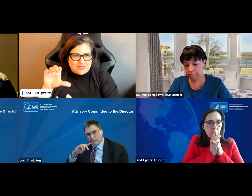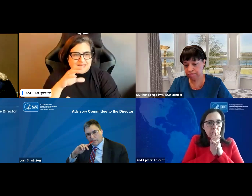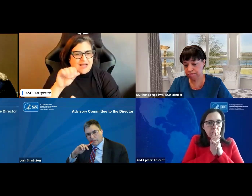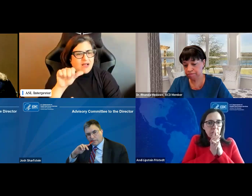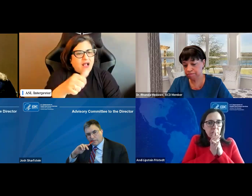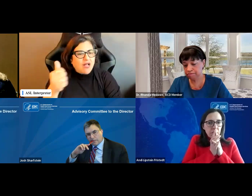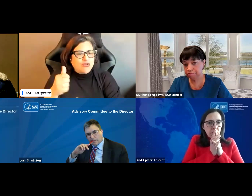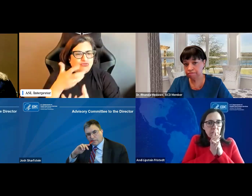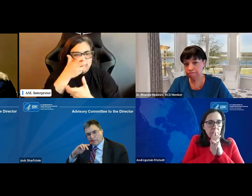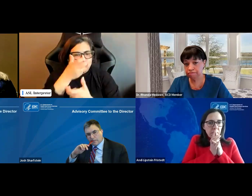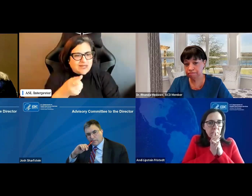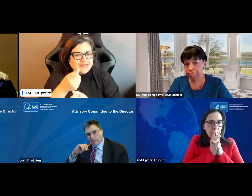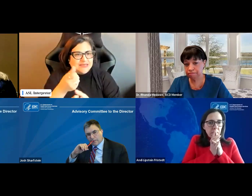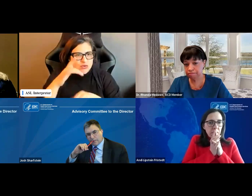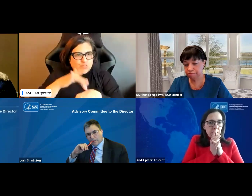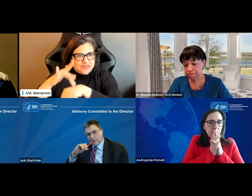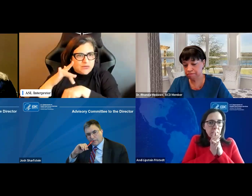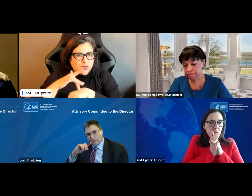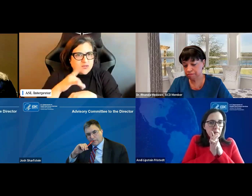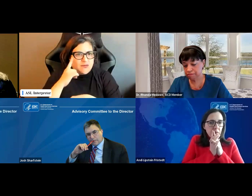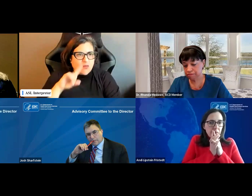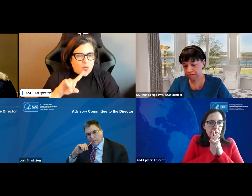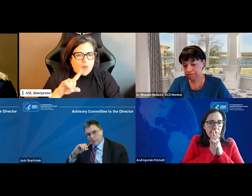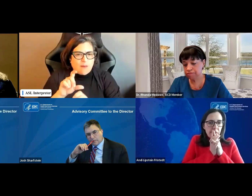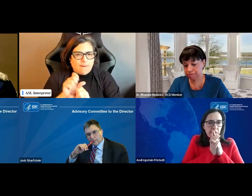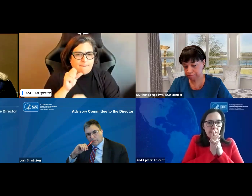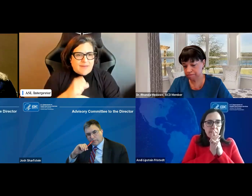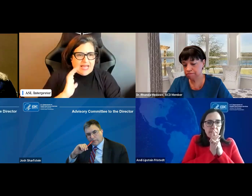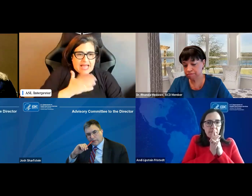of information to help establish our trustworthiness as we moved forward.